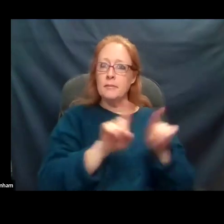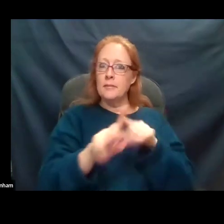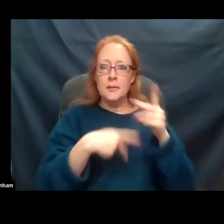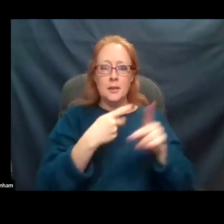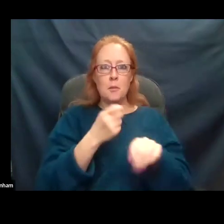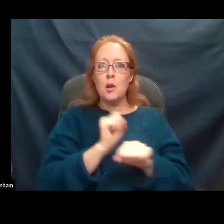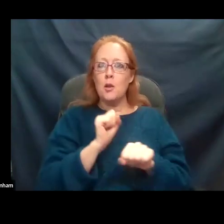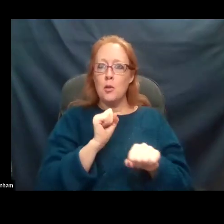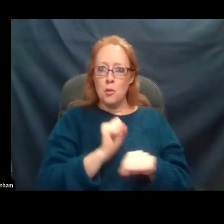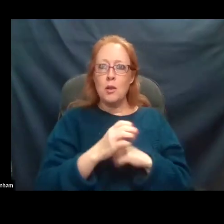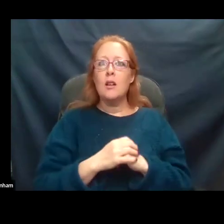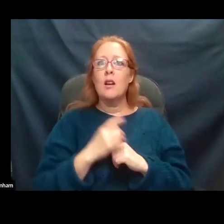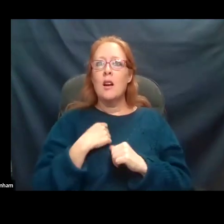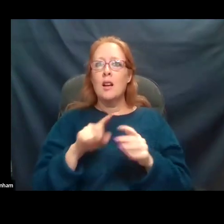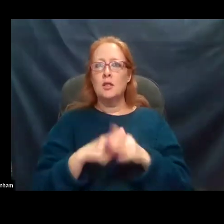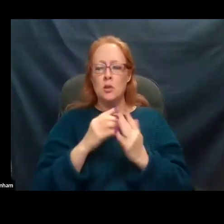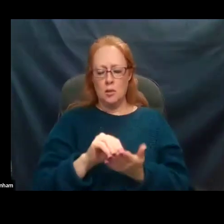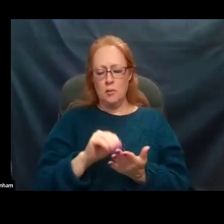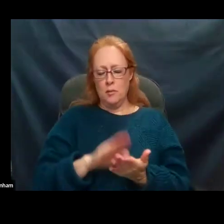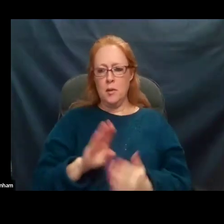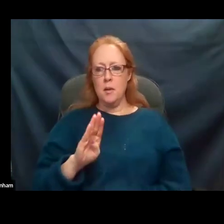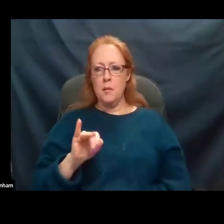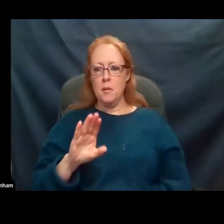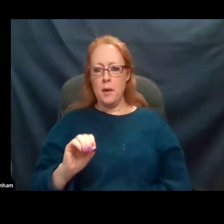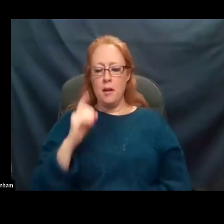You've got to work I did this before I worked for independent living I worked in another system.